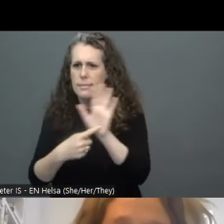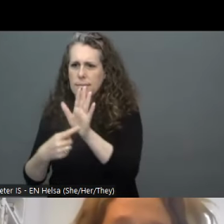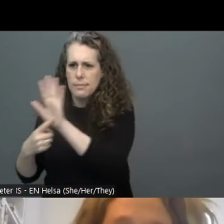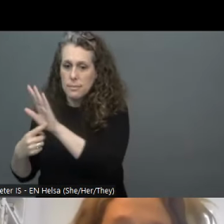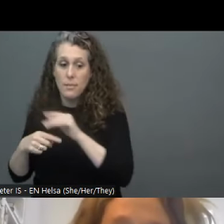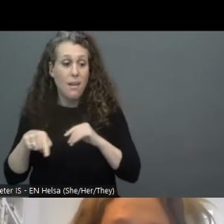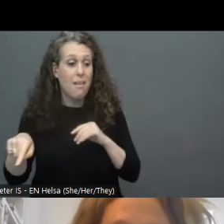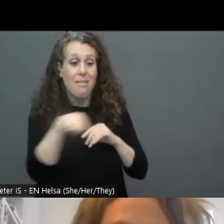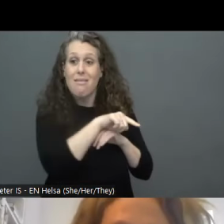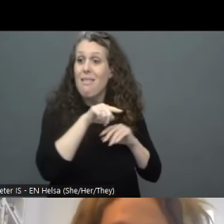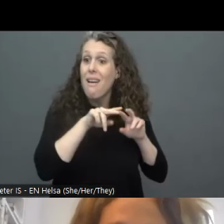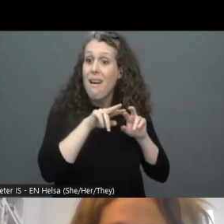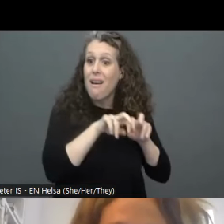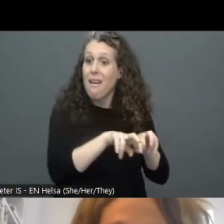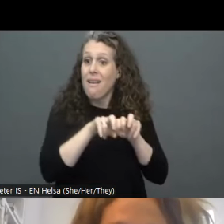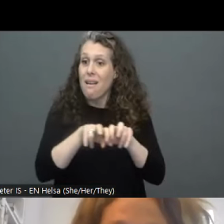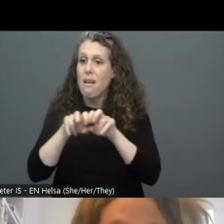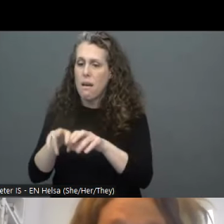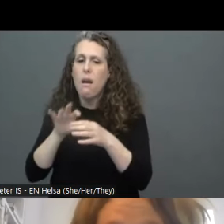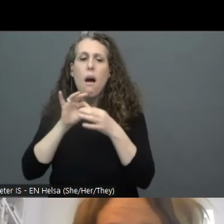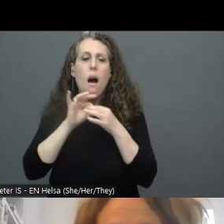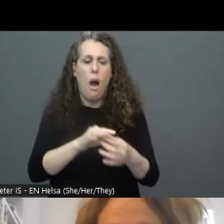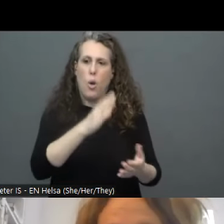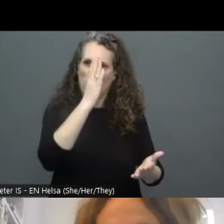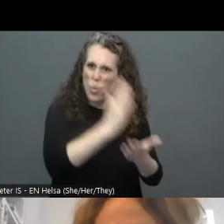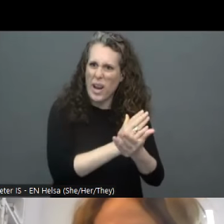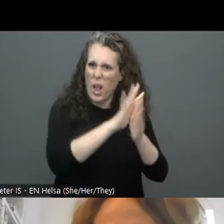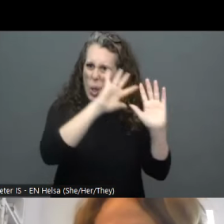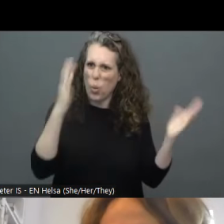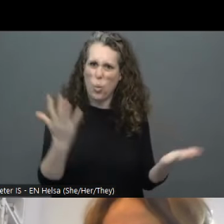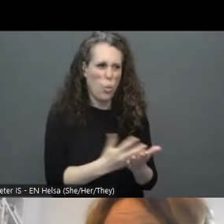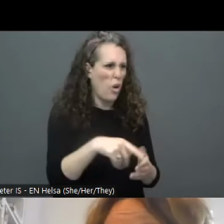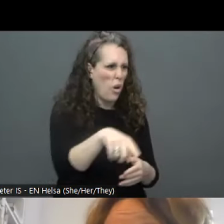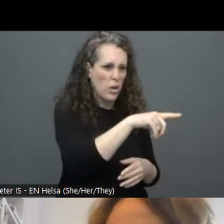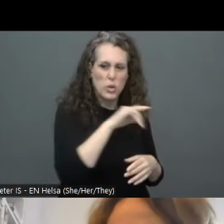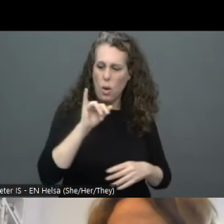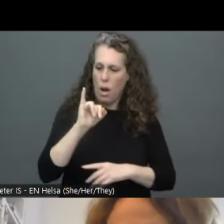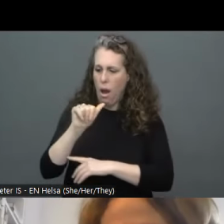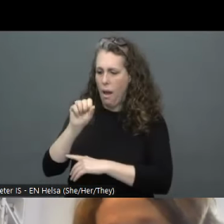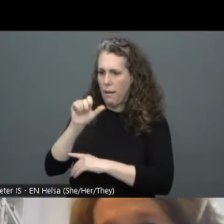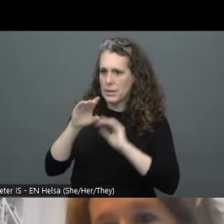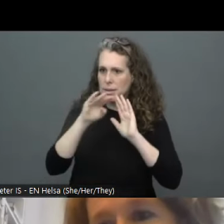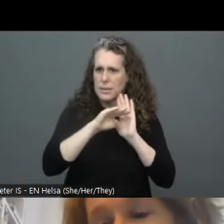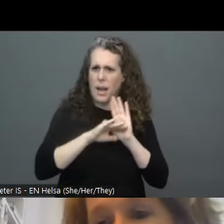on how the IASC Guidelines can be applied. So thanks to some additional funding, we